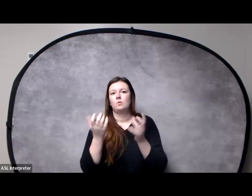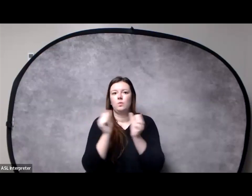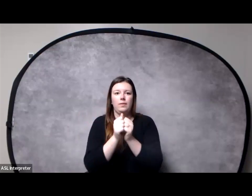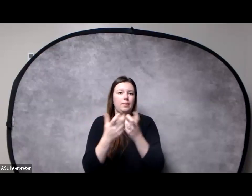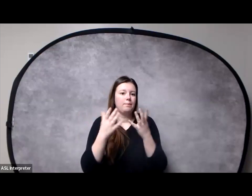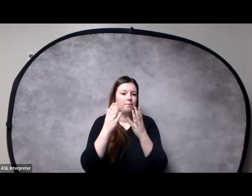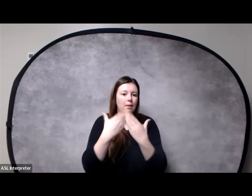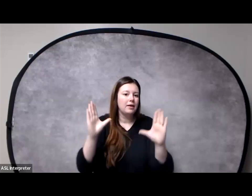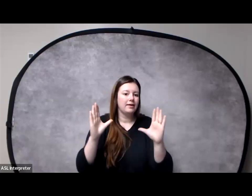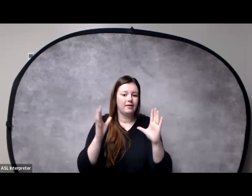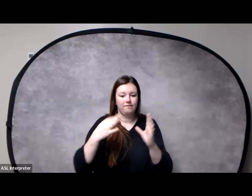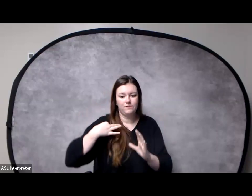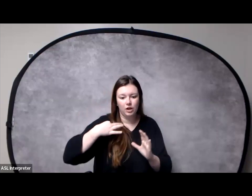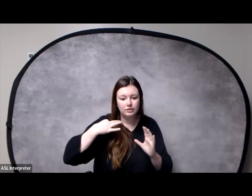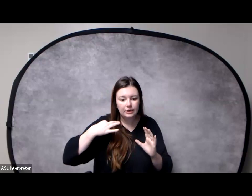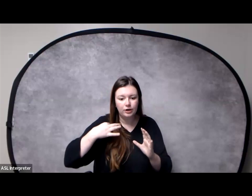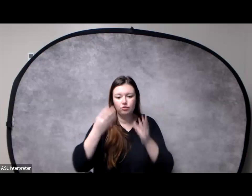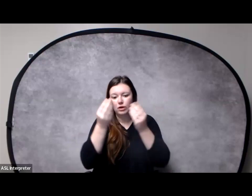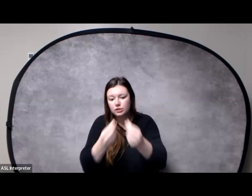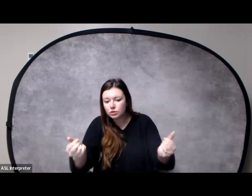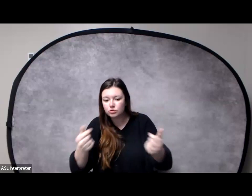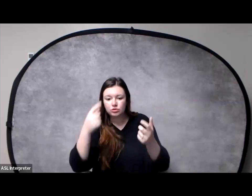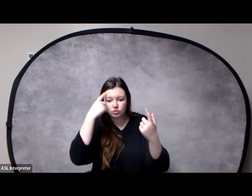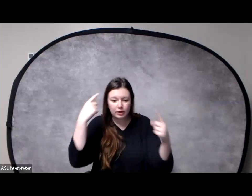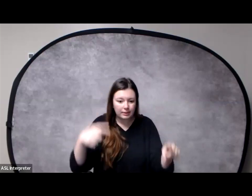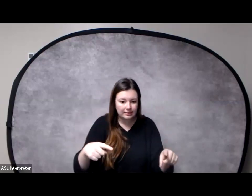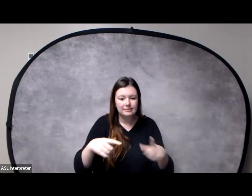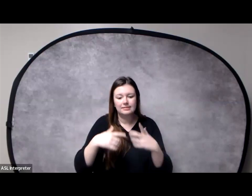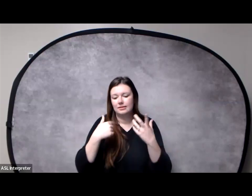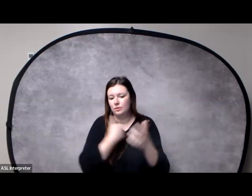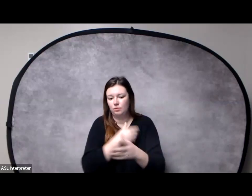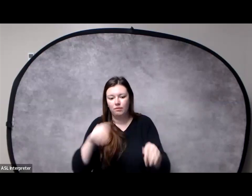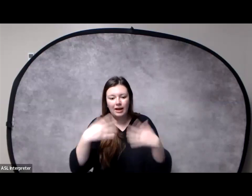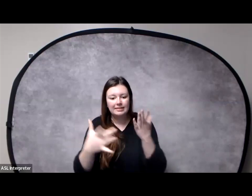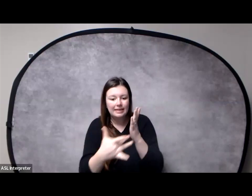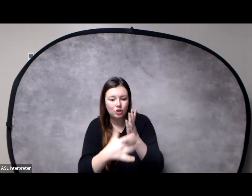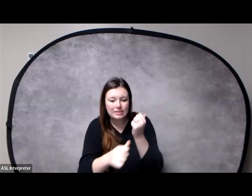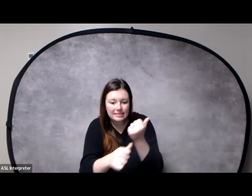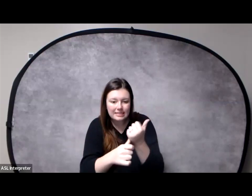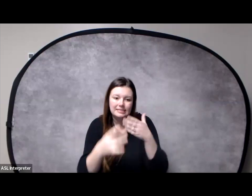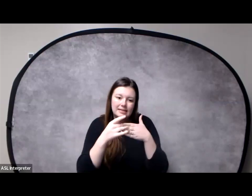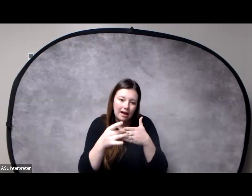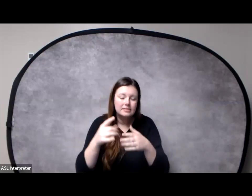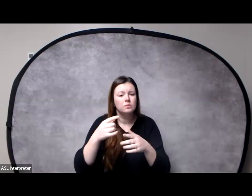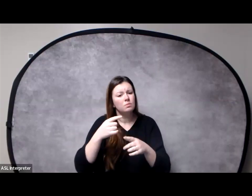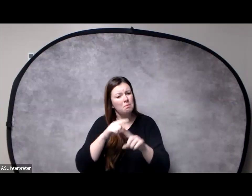We've provided technical assistance, guidance. And we still continue to see the types of discrimination that are very troubling in